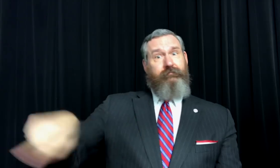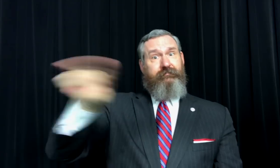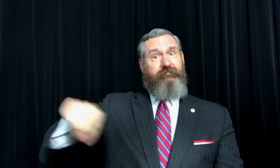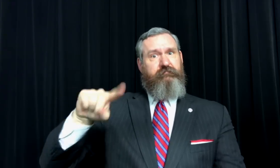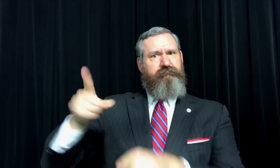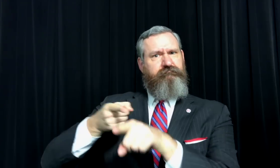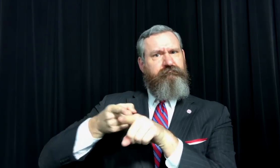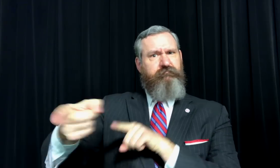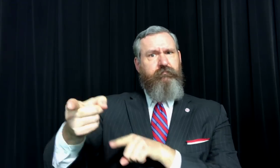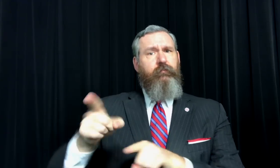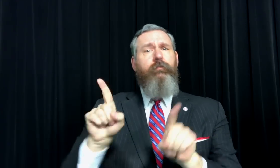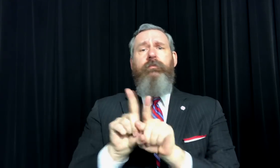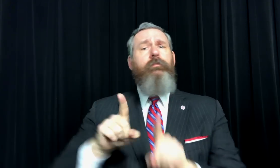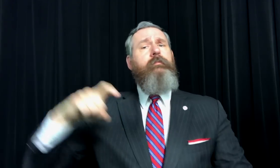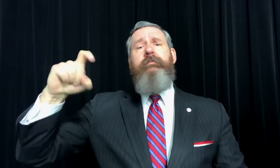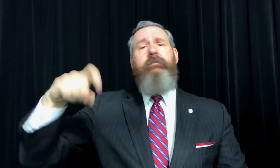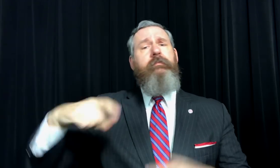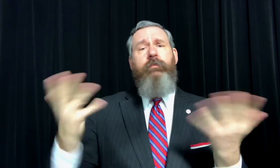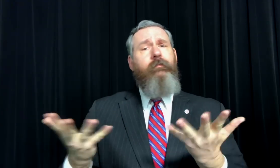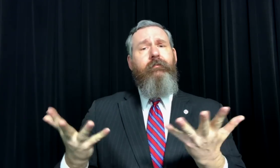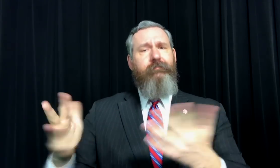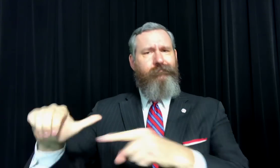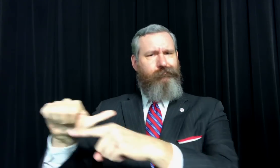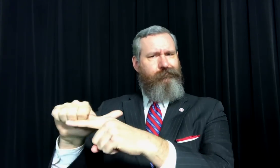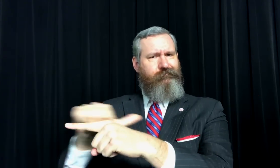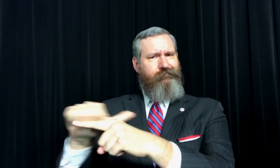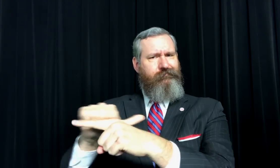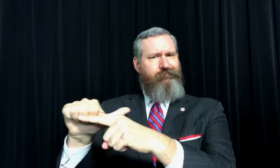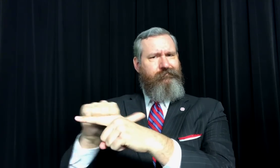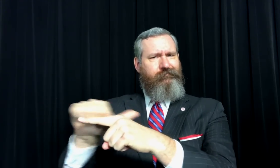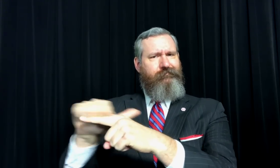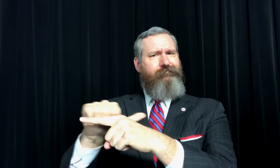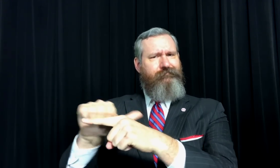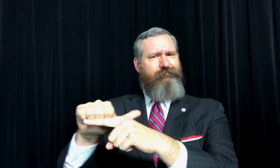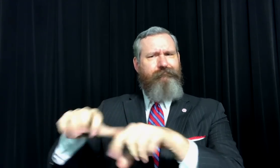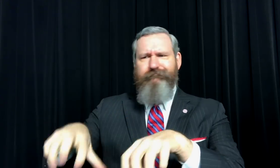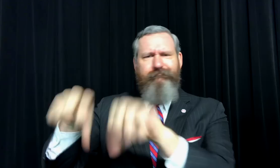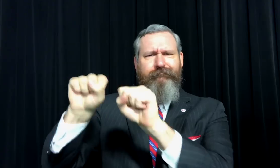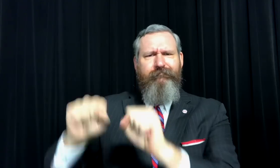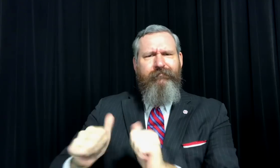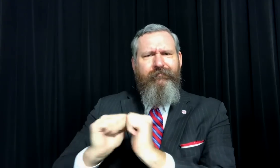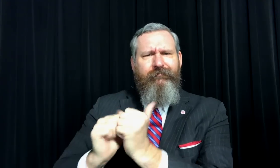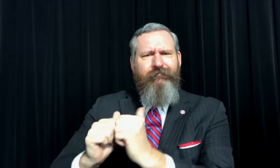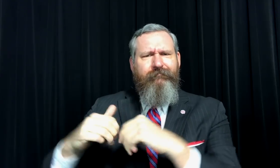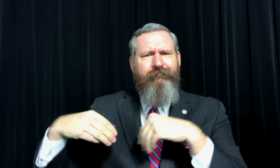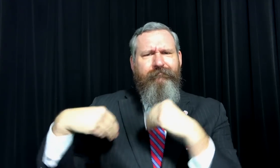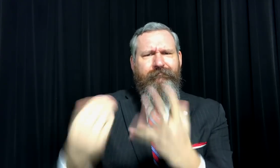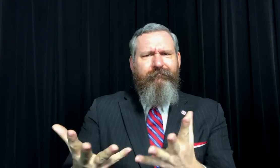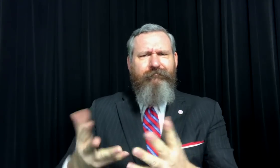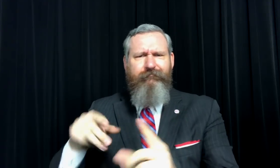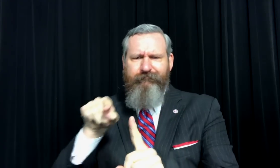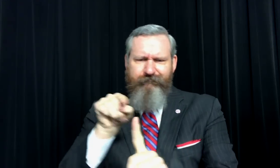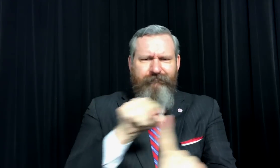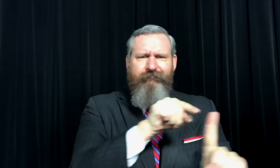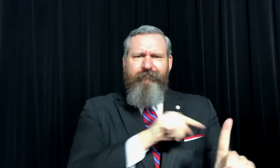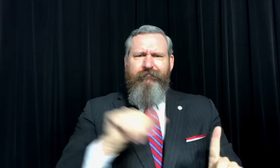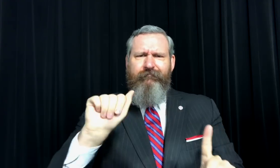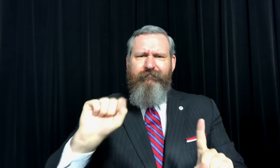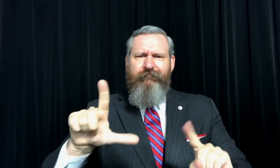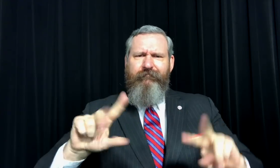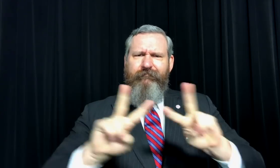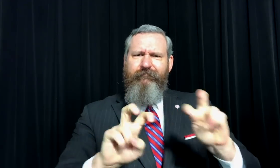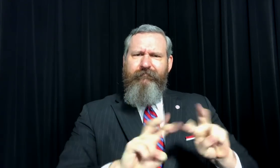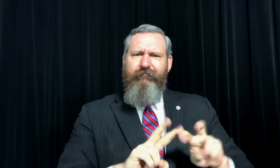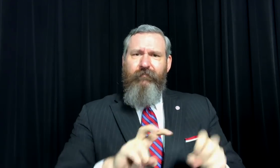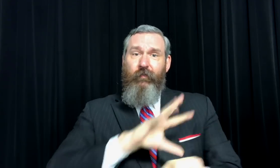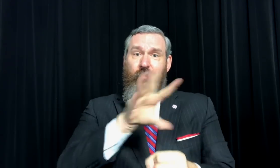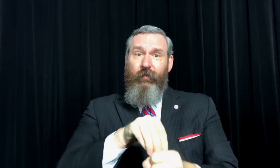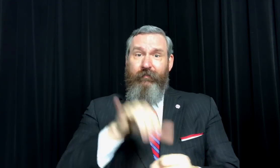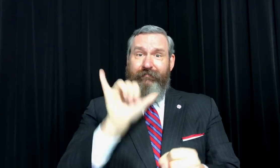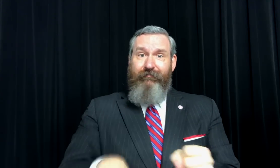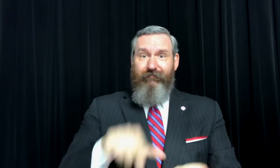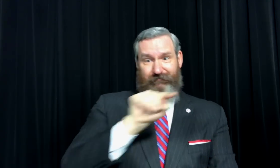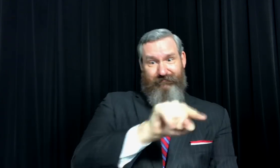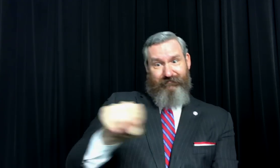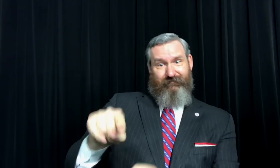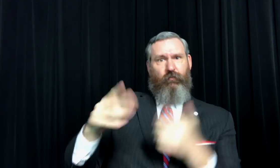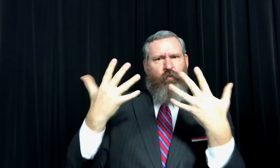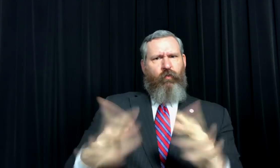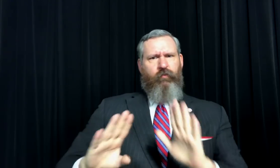They also should be trained on the specific ASL assessments, including using those that are